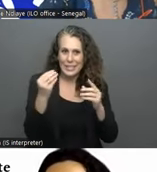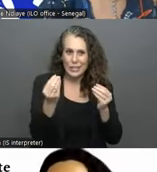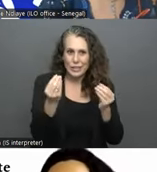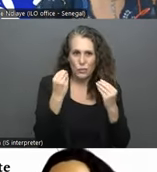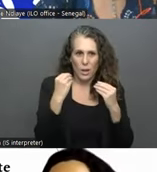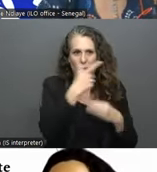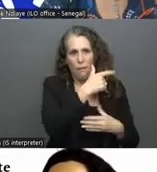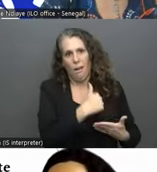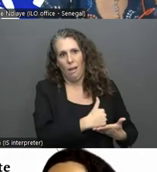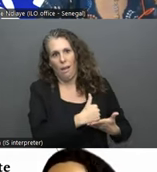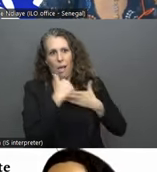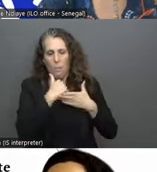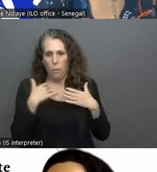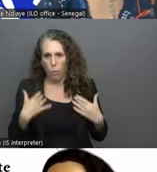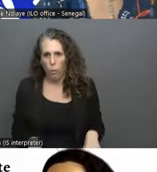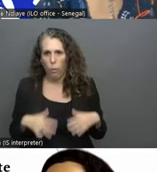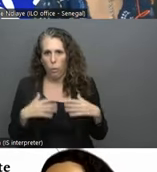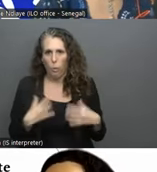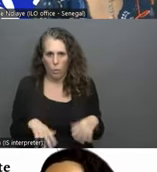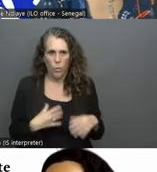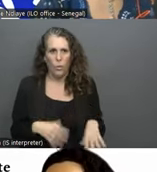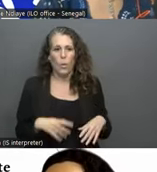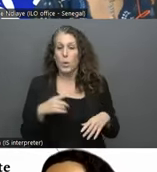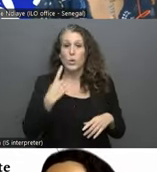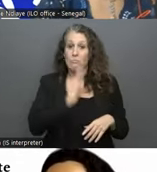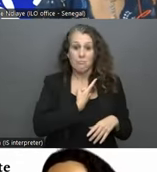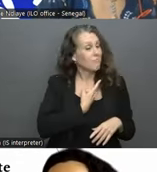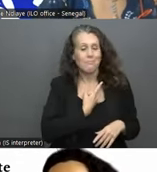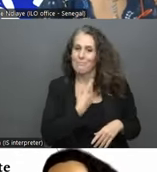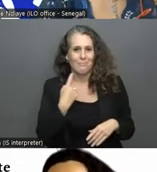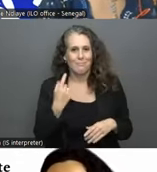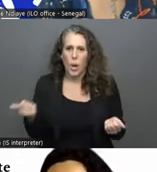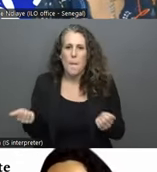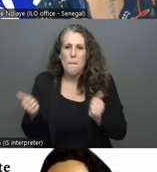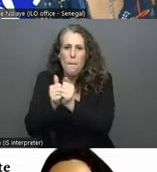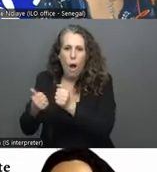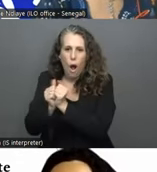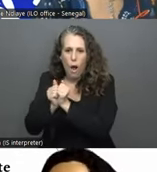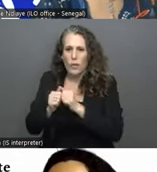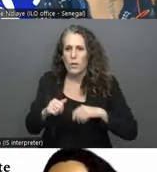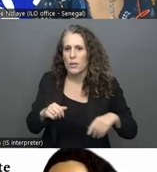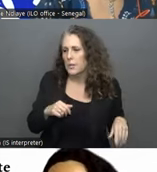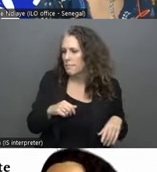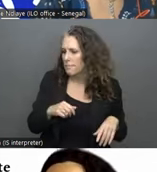10:57:03 So it really is to ensure that we partnering with the likes of really influential